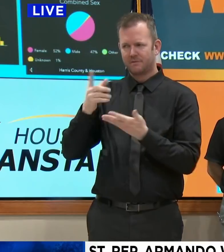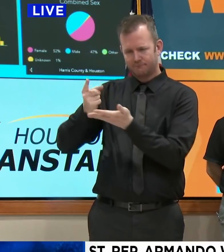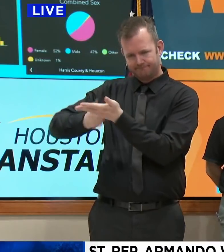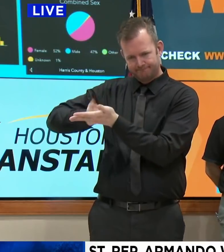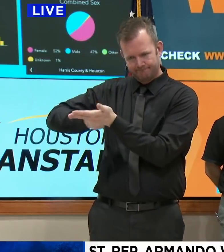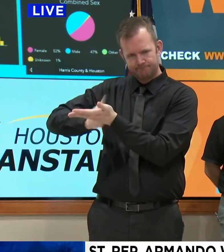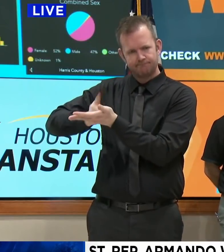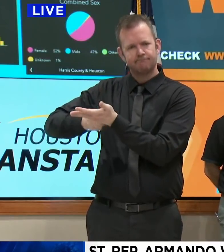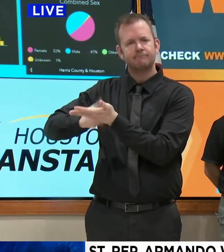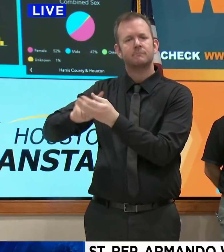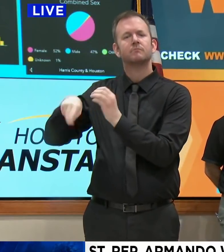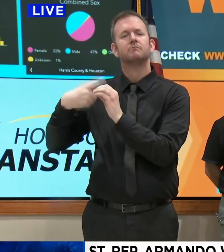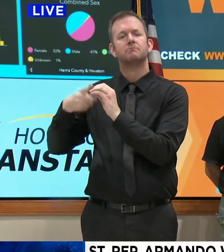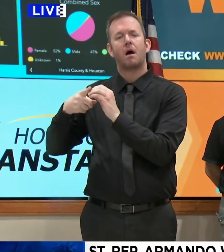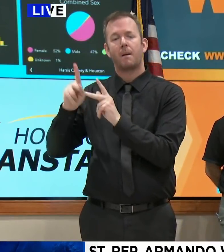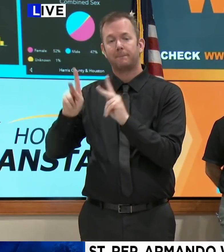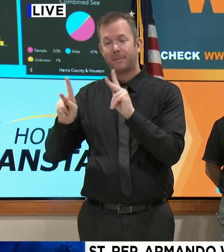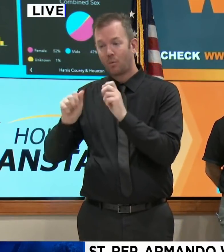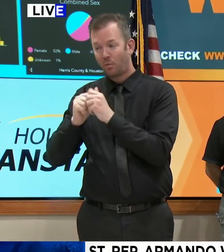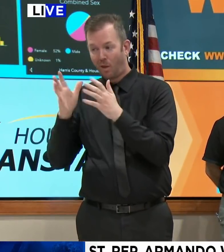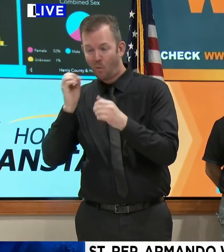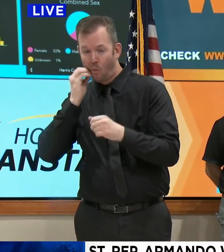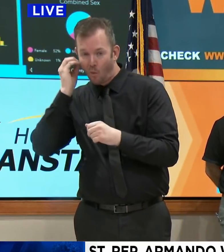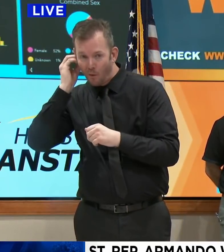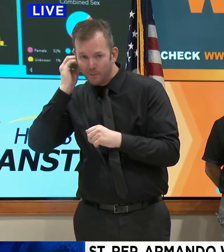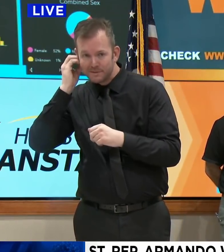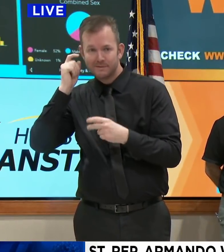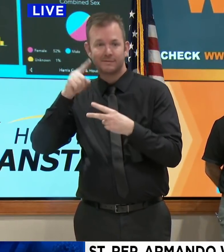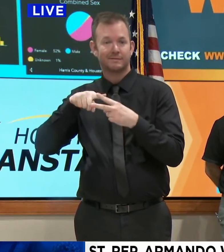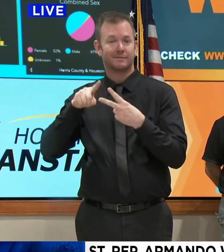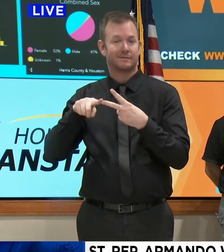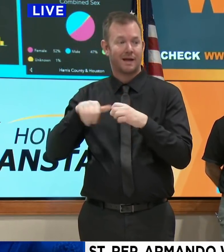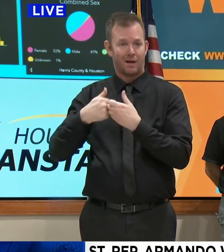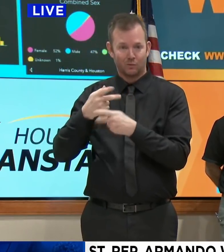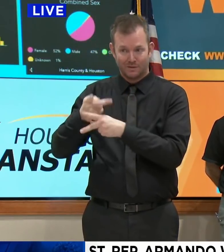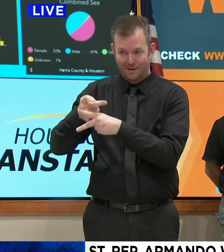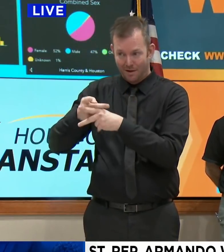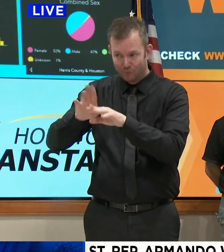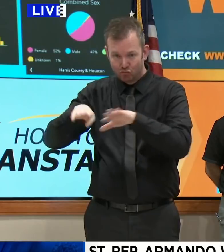that they’re they’re moving forward with a cautiously forward with a cautiously optimistic tone. Our we’re optimistic tone. Our we’re going to listen back into the going to listen back into the news conference.